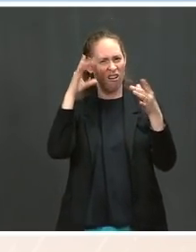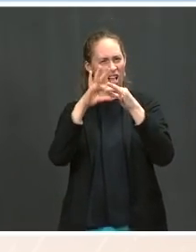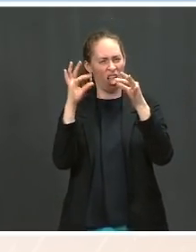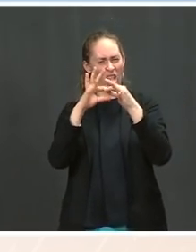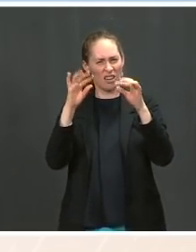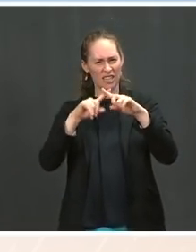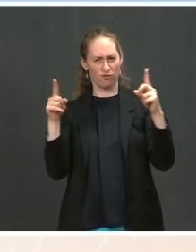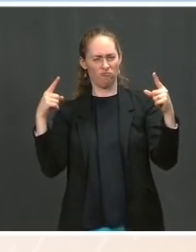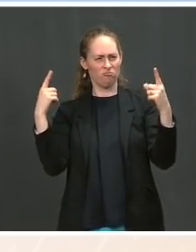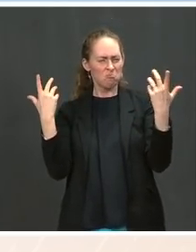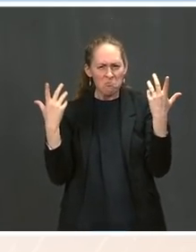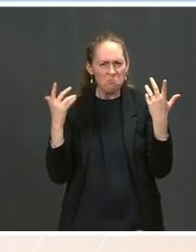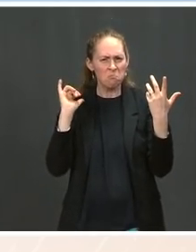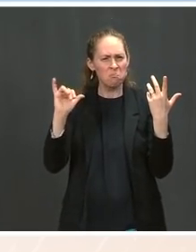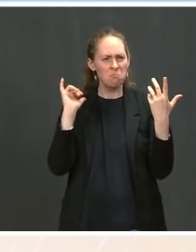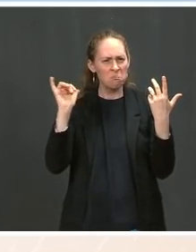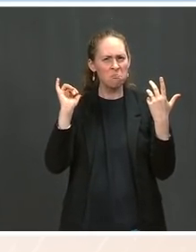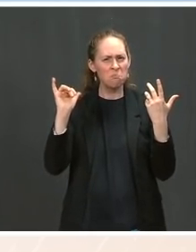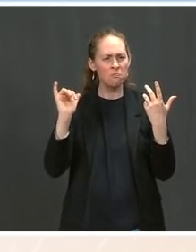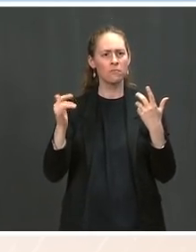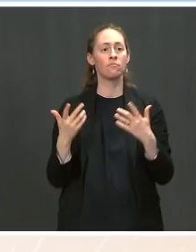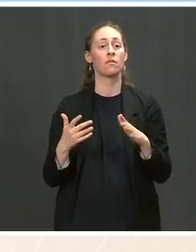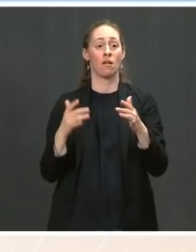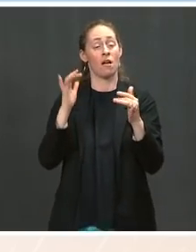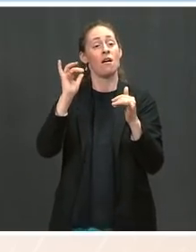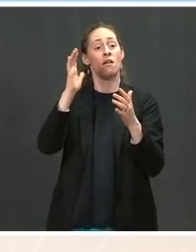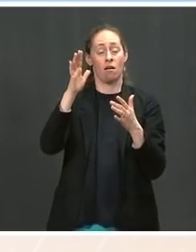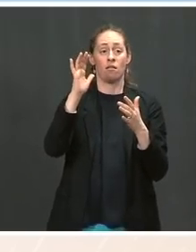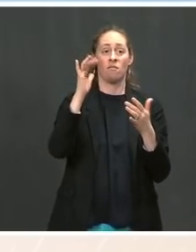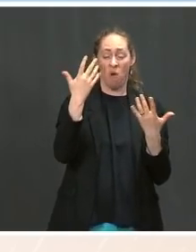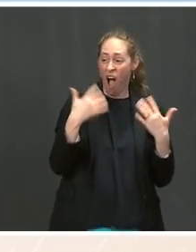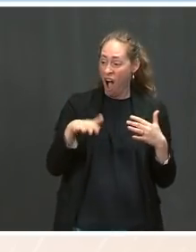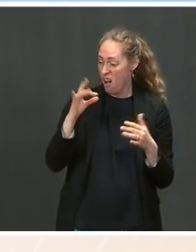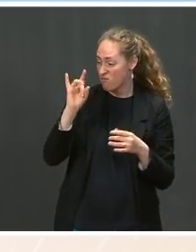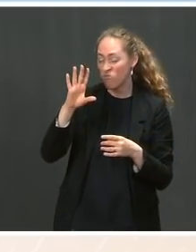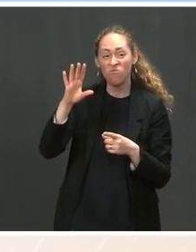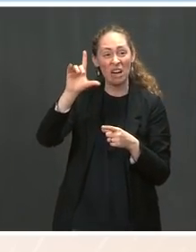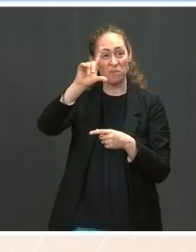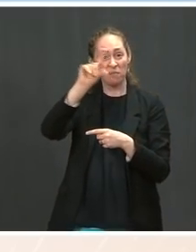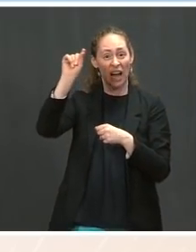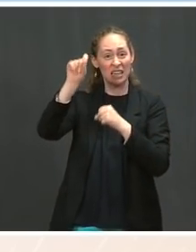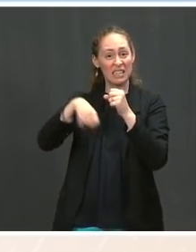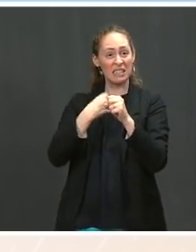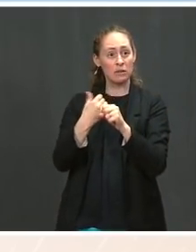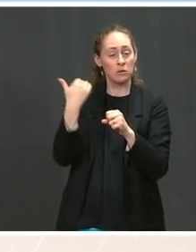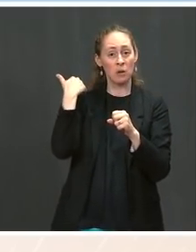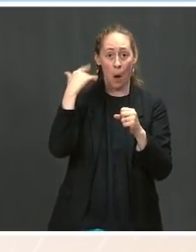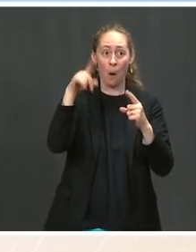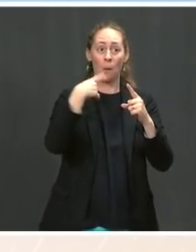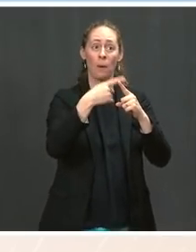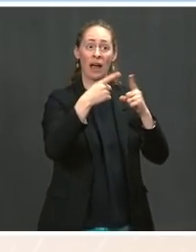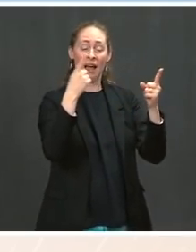when we went into Afghanistan 20 years -- almost 20 years ago. And those were to disrupt terrorists